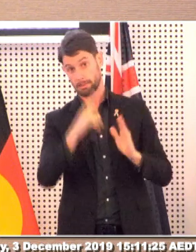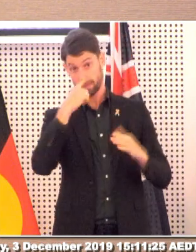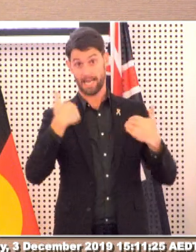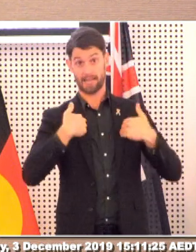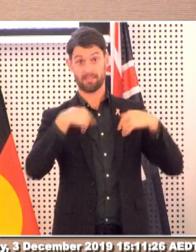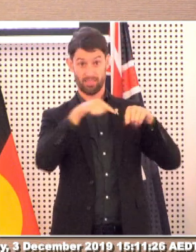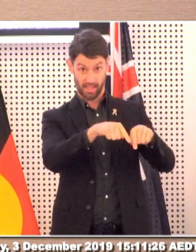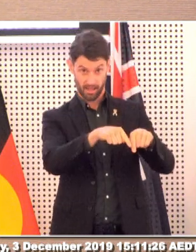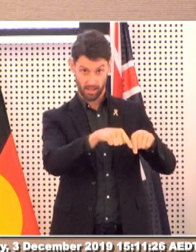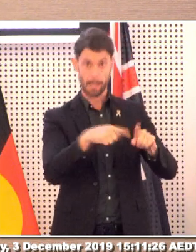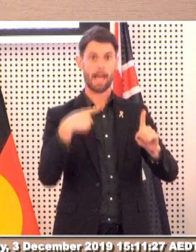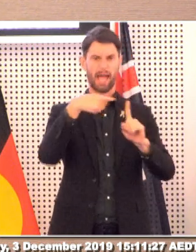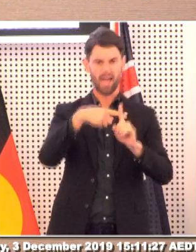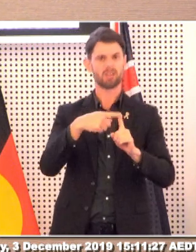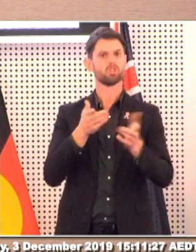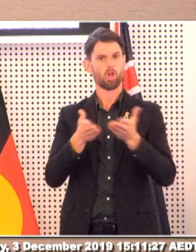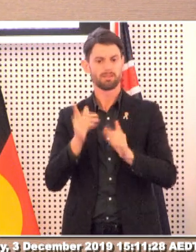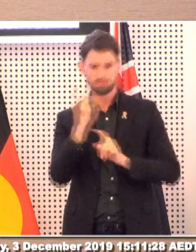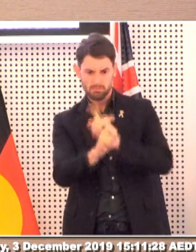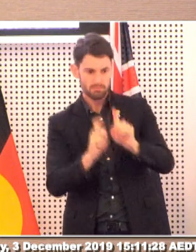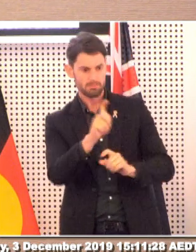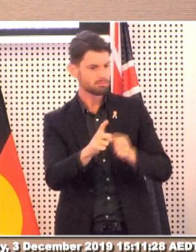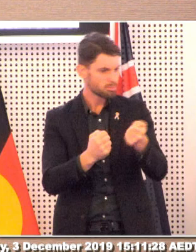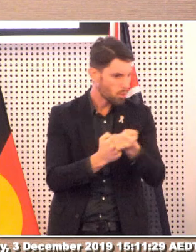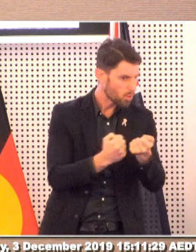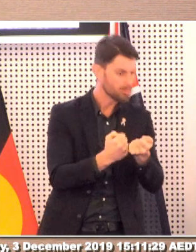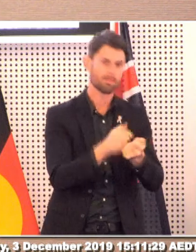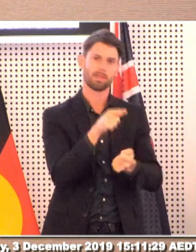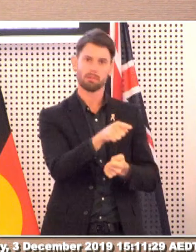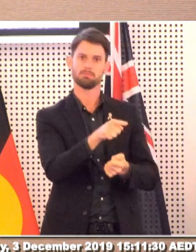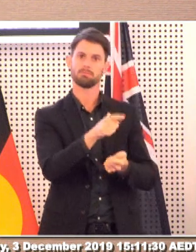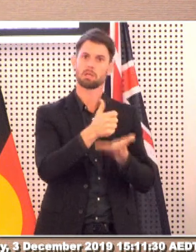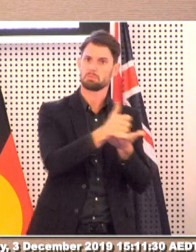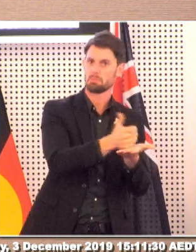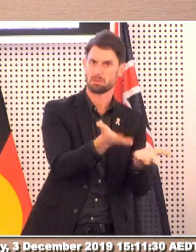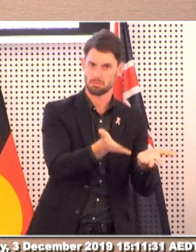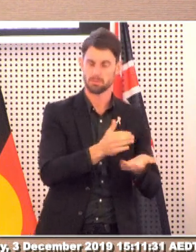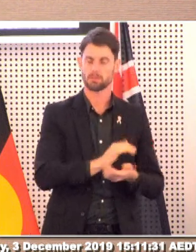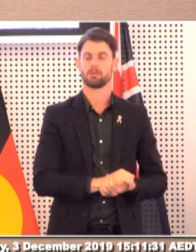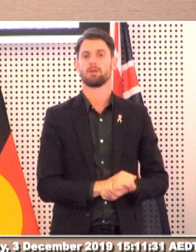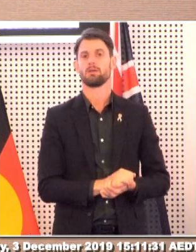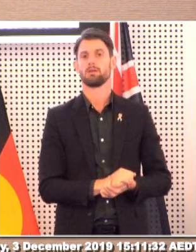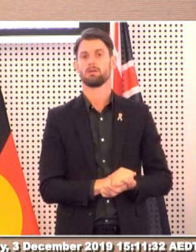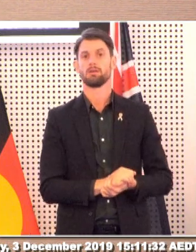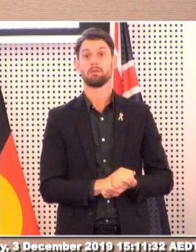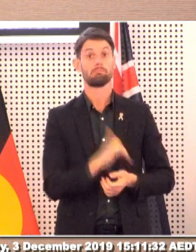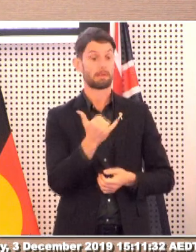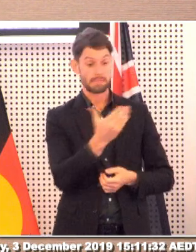live in that accommodation, some of them may be aged, some may have disabilities,